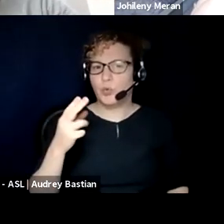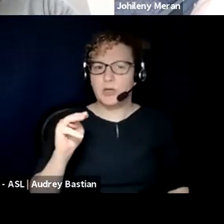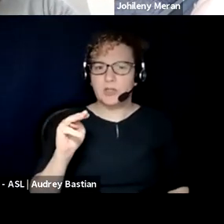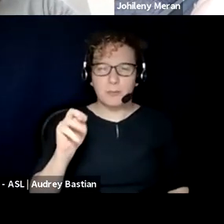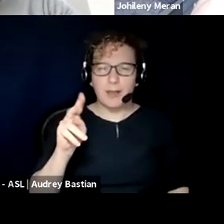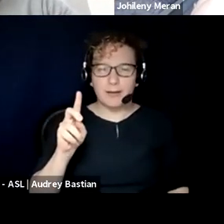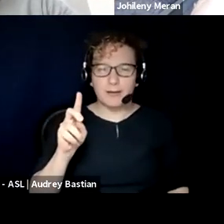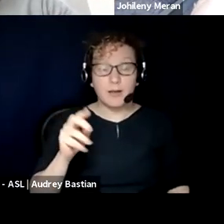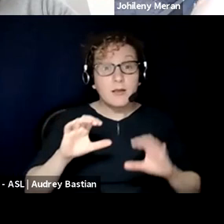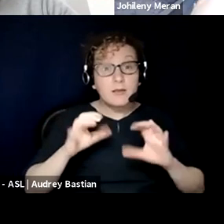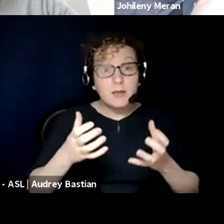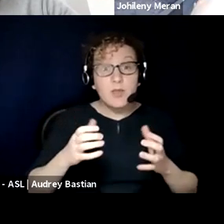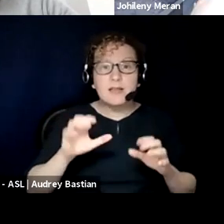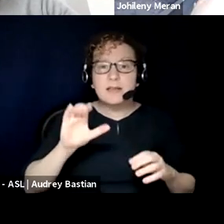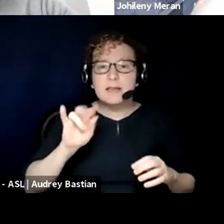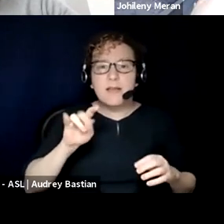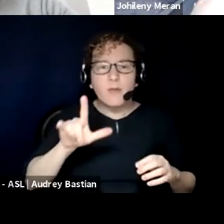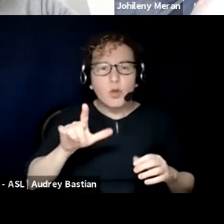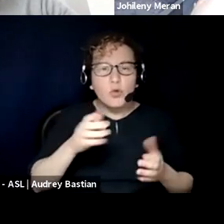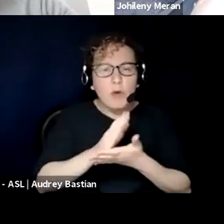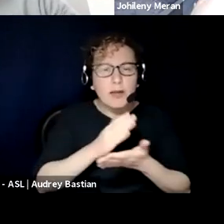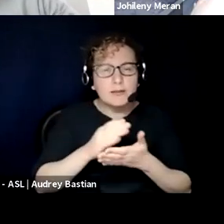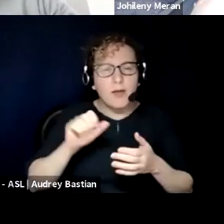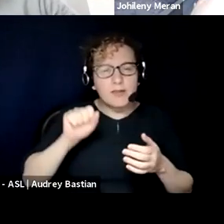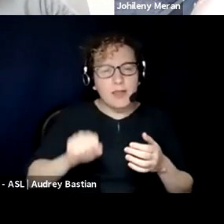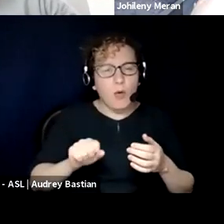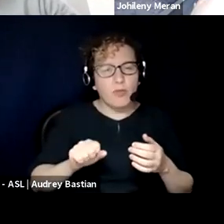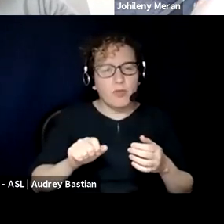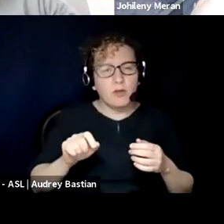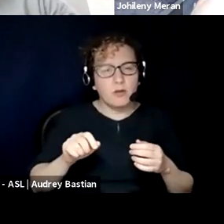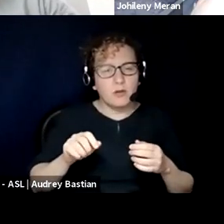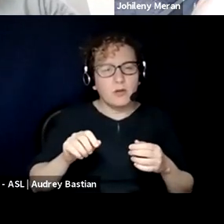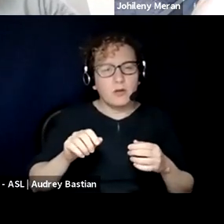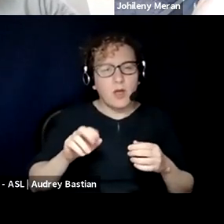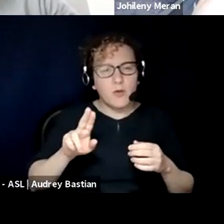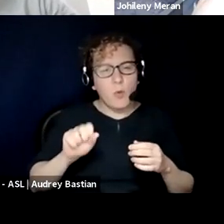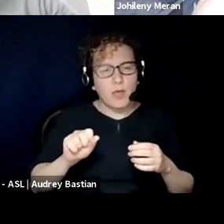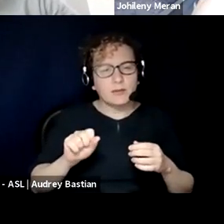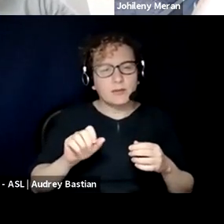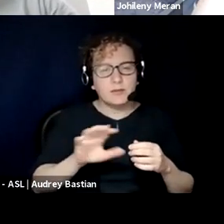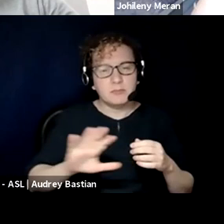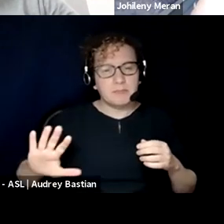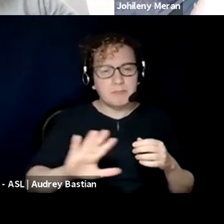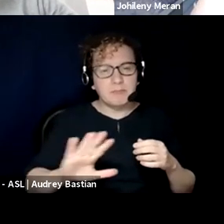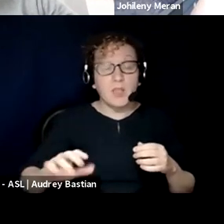in the South. It was like the US global South. Any he opens the class by saying I am from